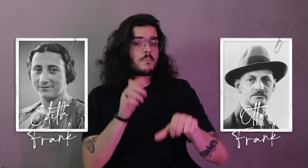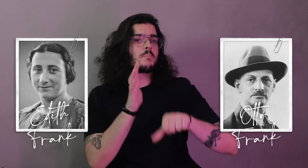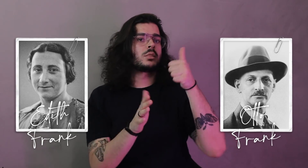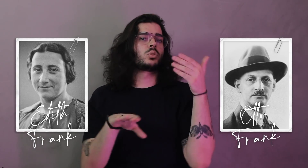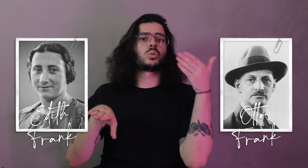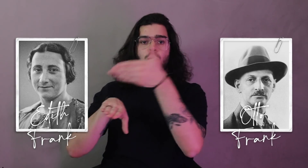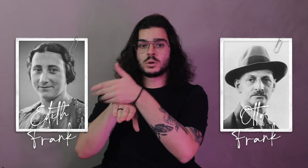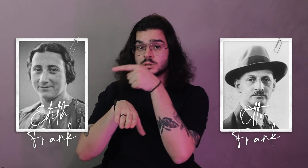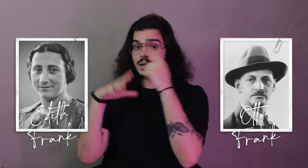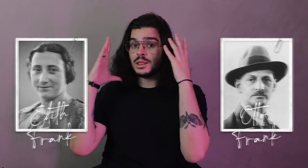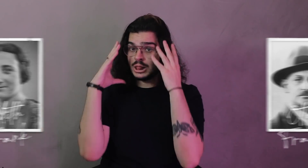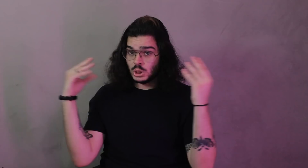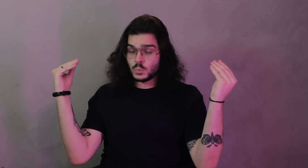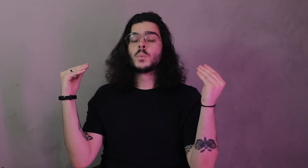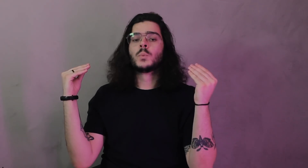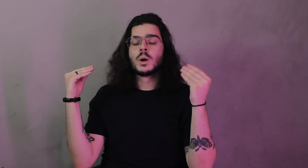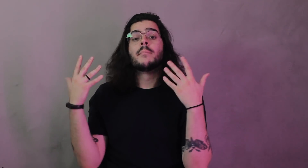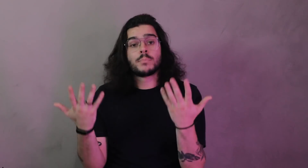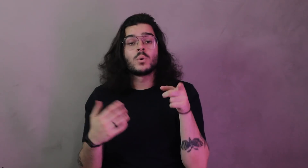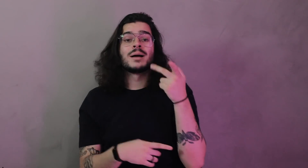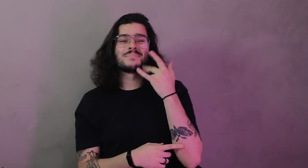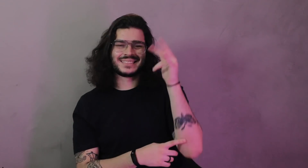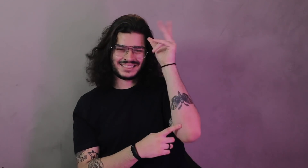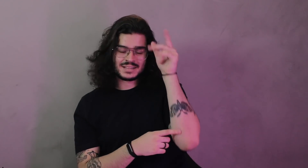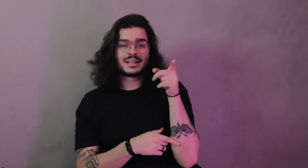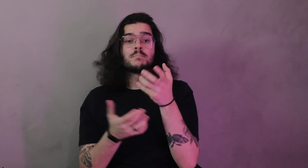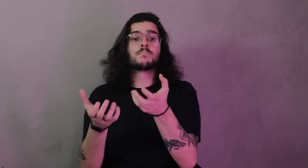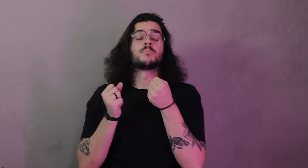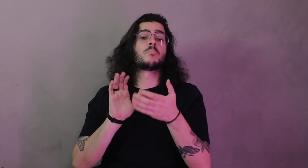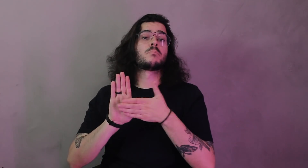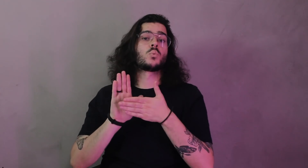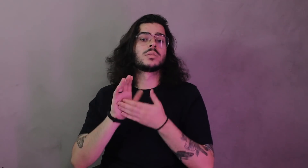were the first to go to the Netherlands, after Otto accepted a proposal to open